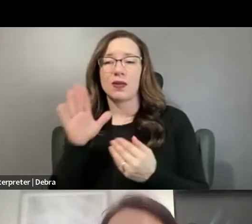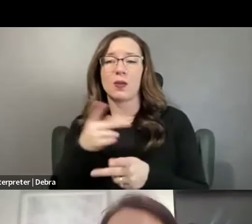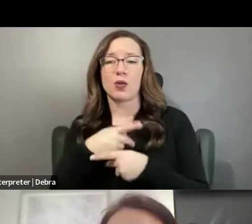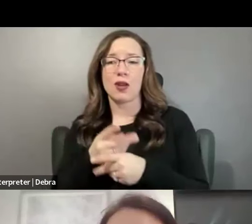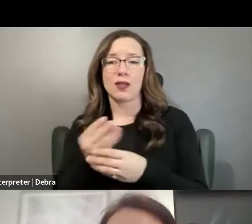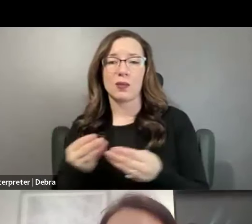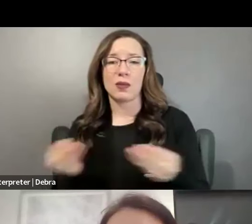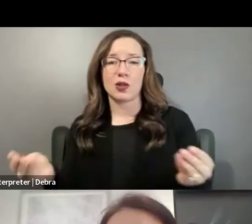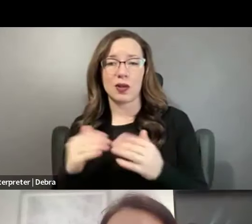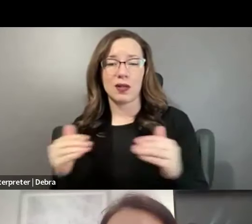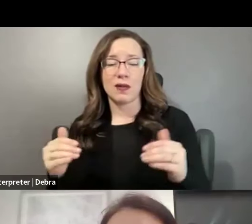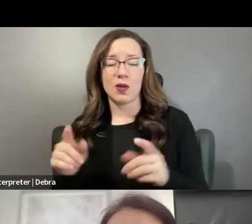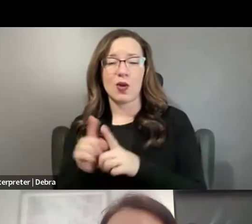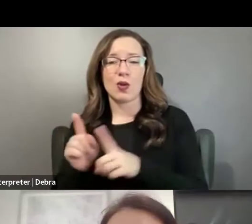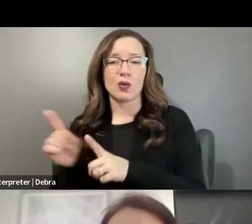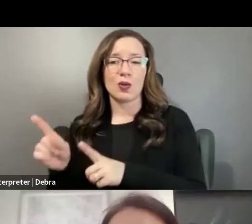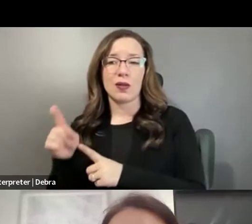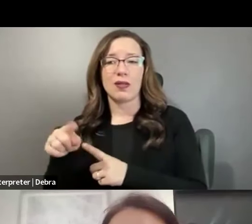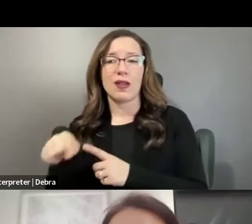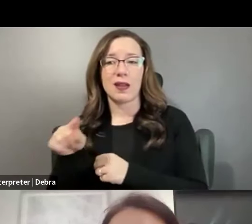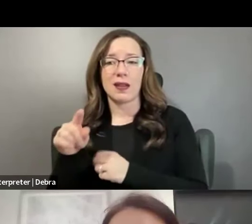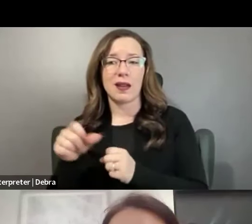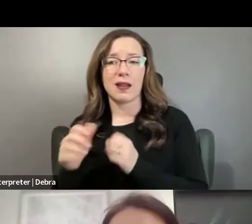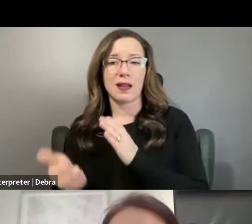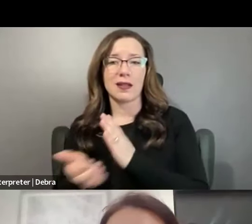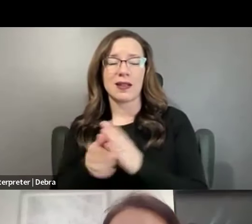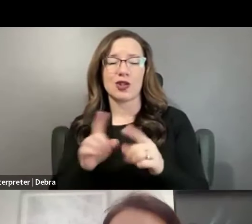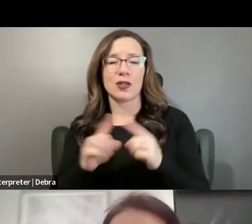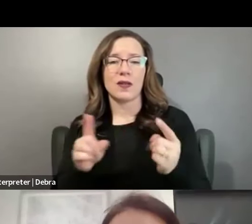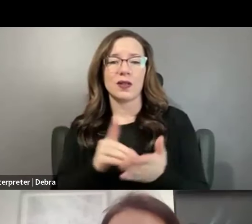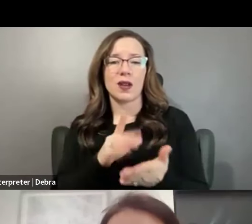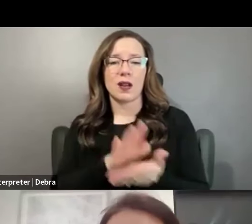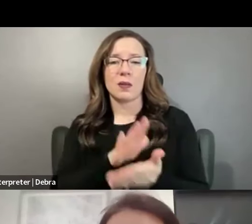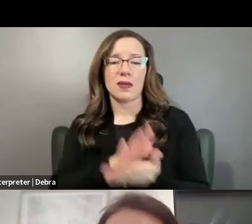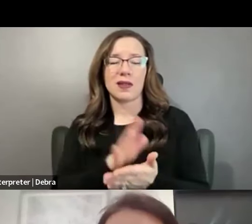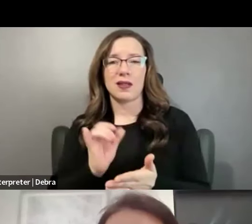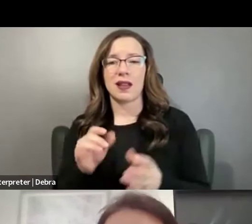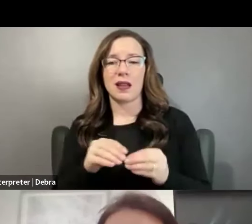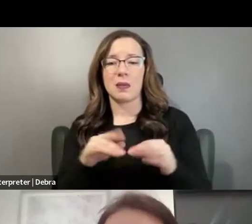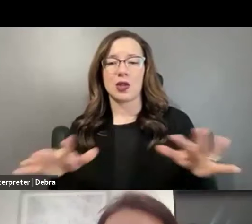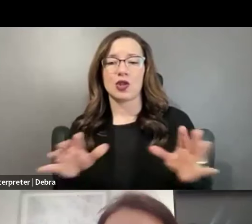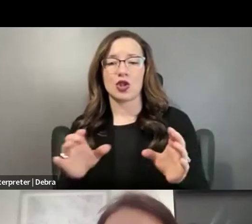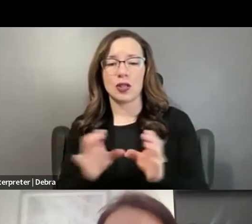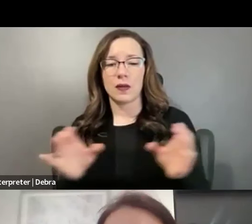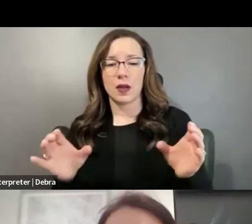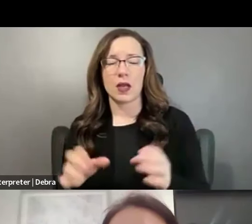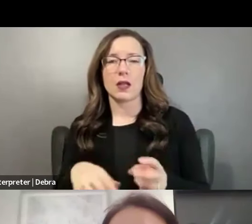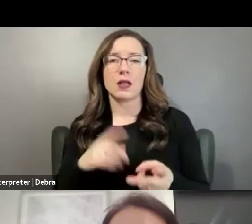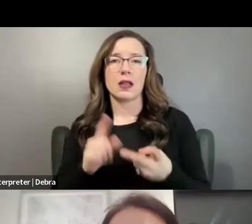and they are able to give different documentation like certificates, EPDs as well.